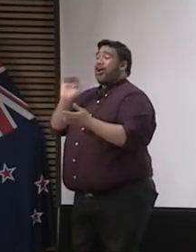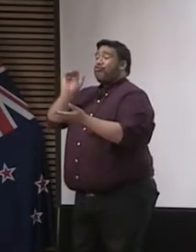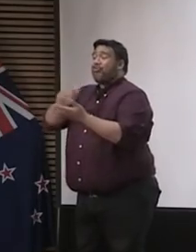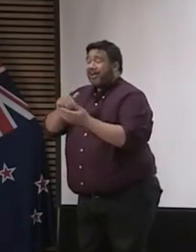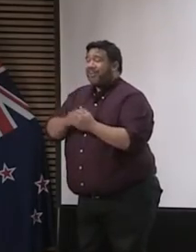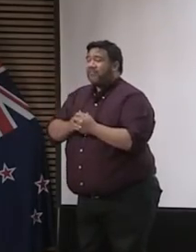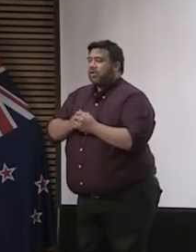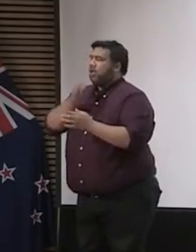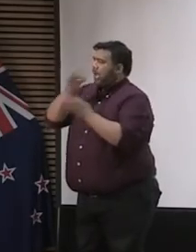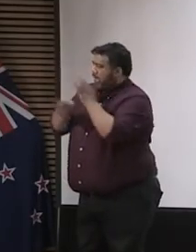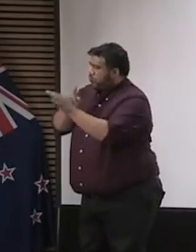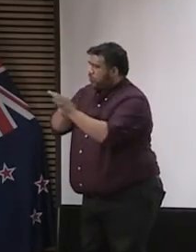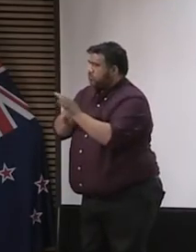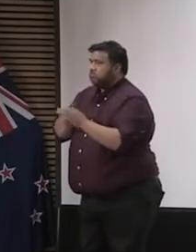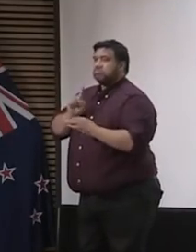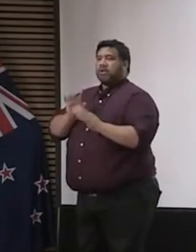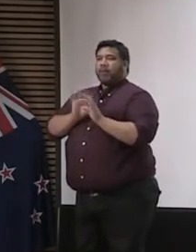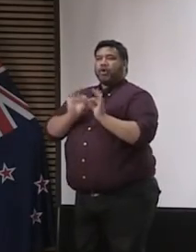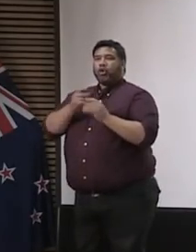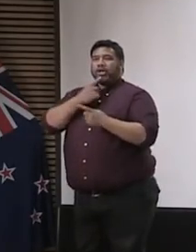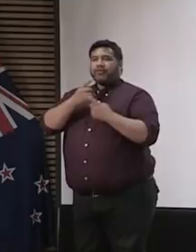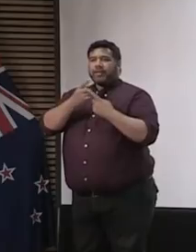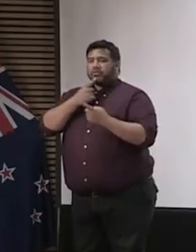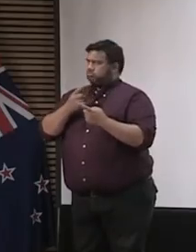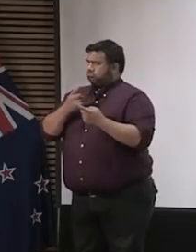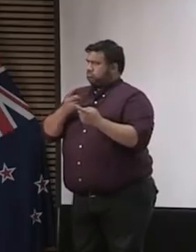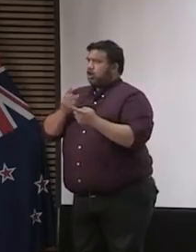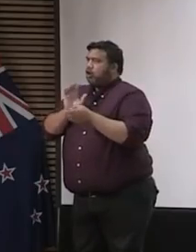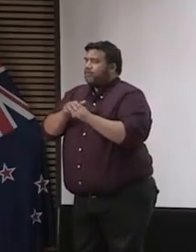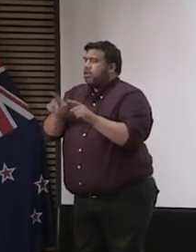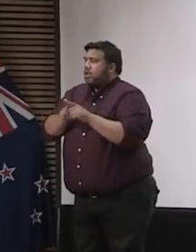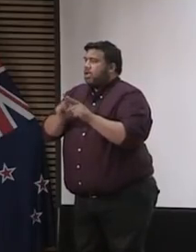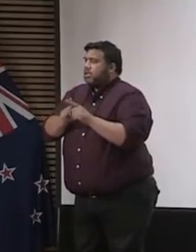net had actuallyconsidered the impact would beon them on extending lockdown?